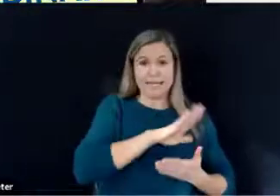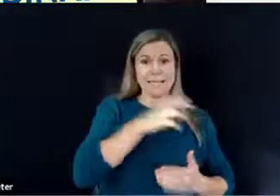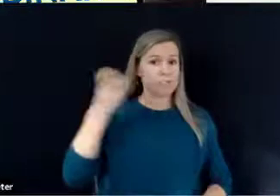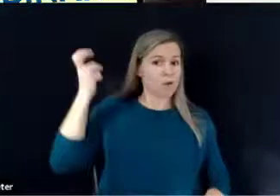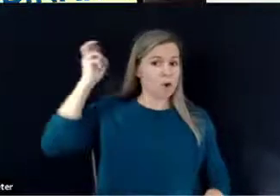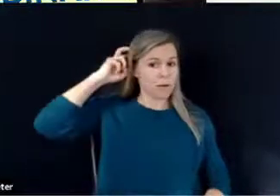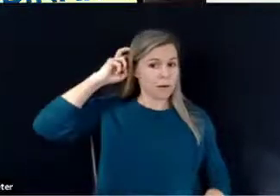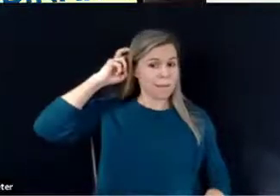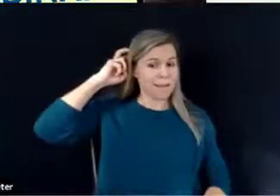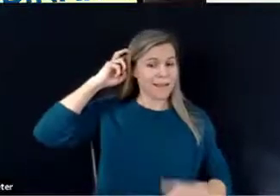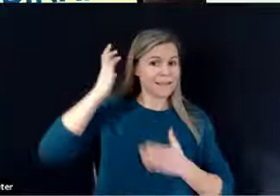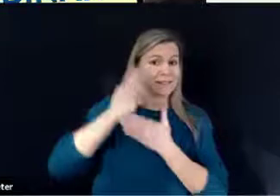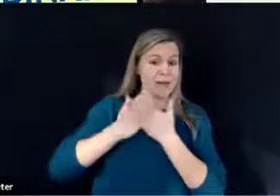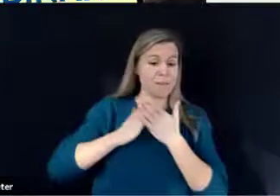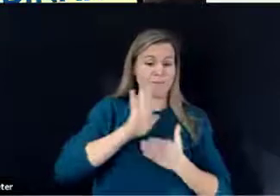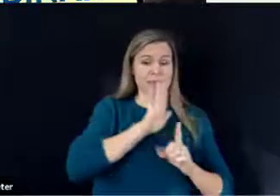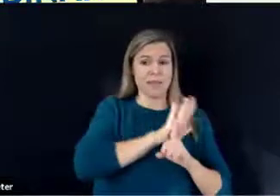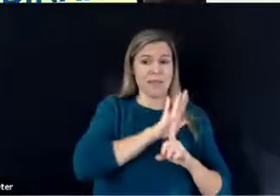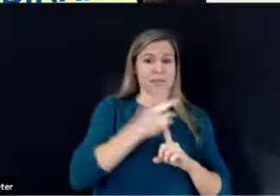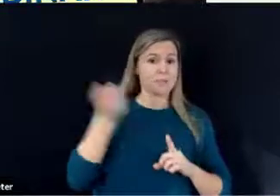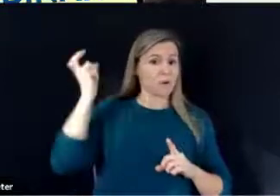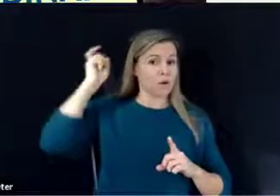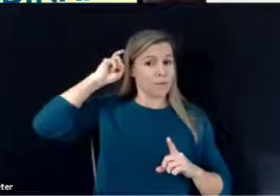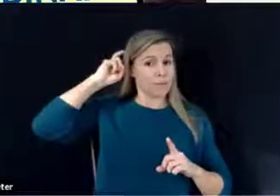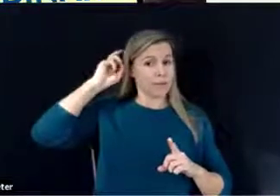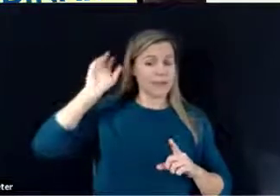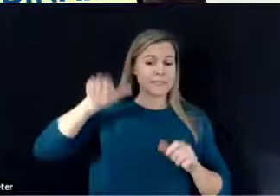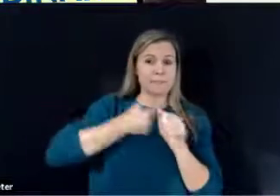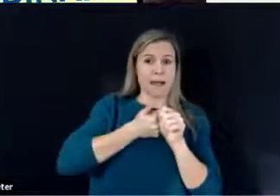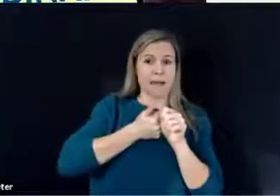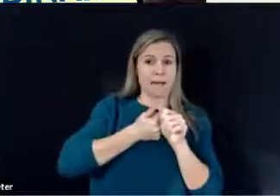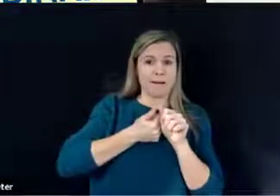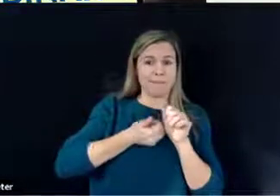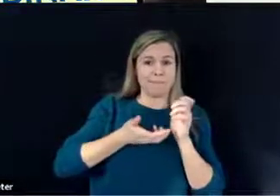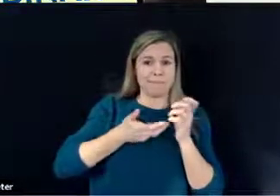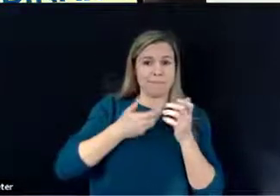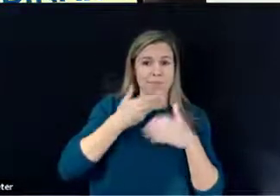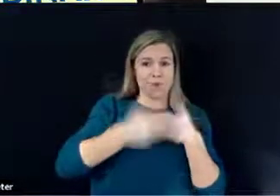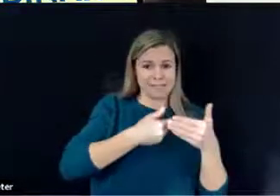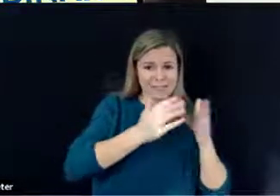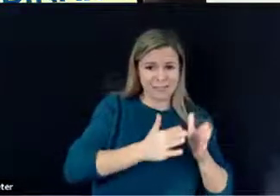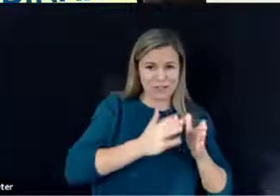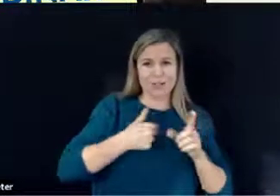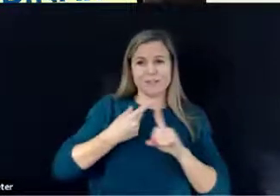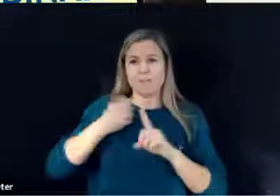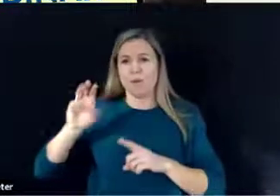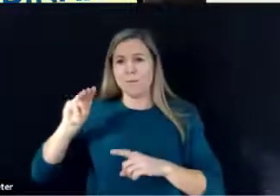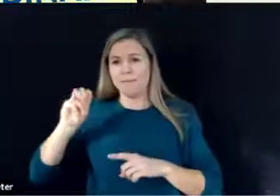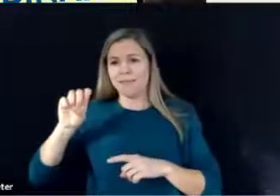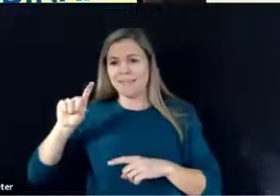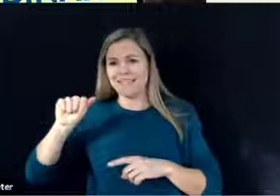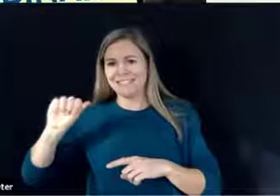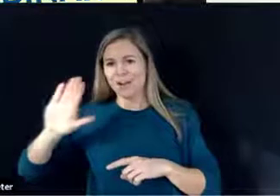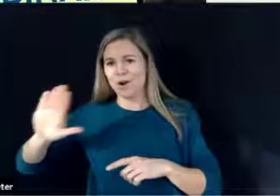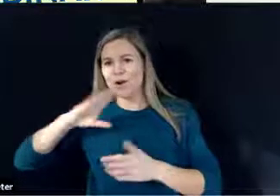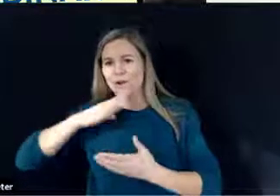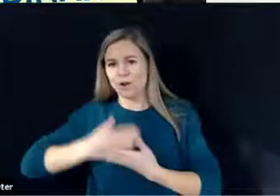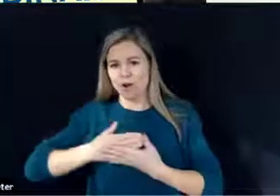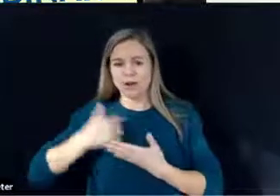his backup processor, are actually her daughters. So being able to share, and the GFPD supports us